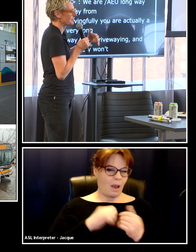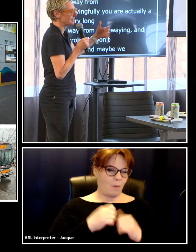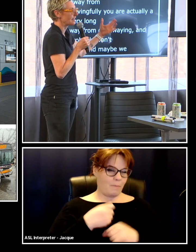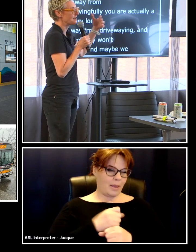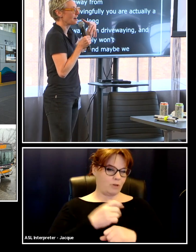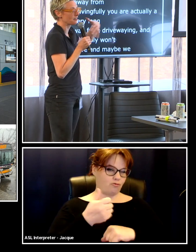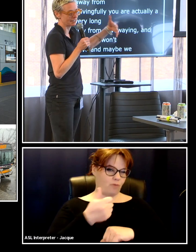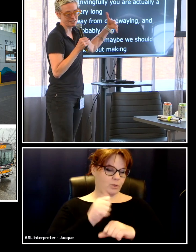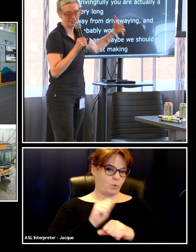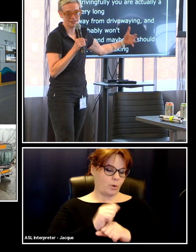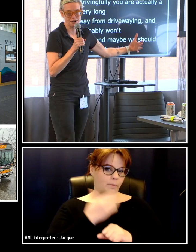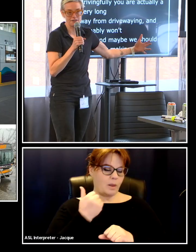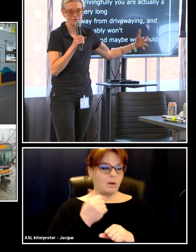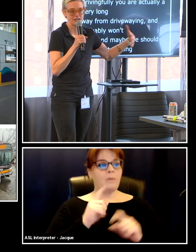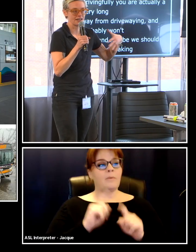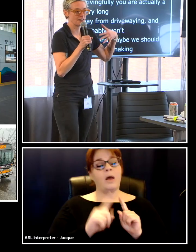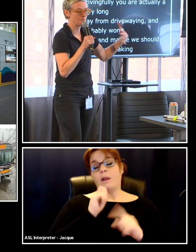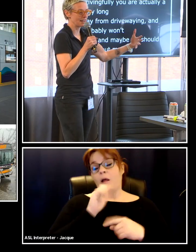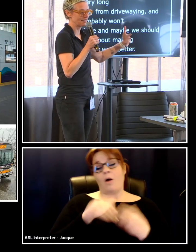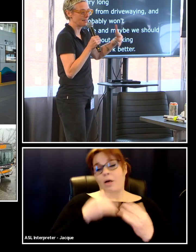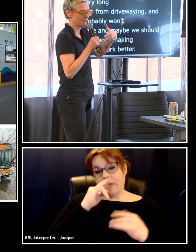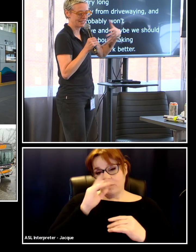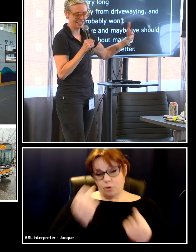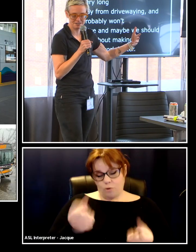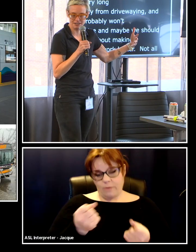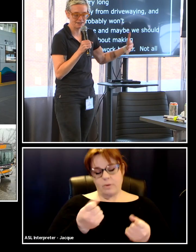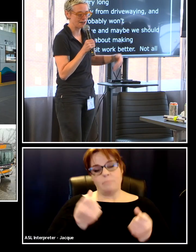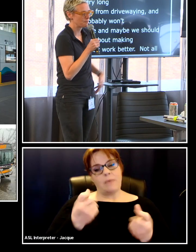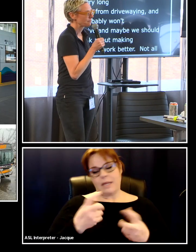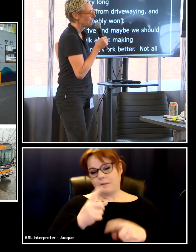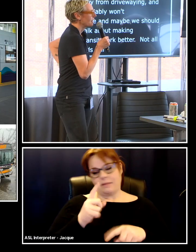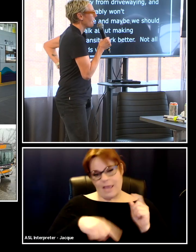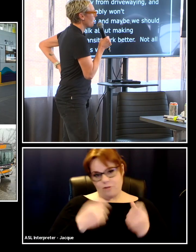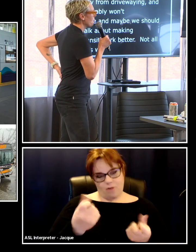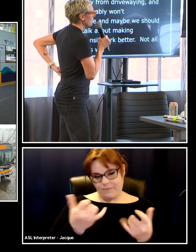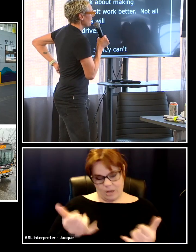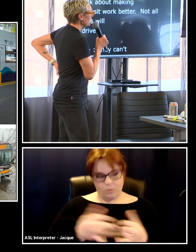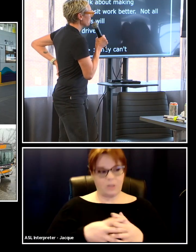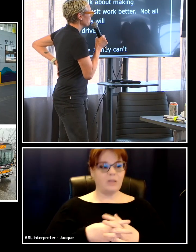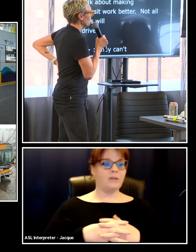there's not all kids are going to drive and many, you know, they can't drive now. Um, young people